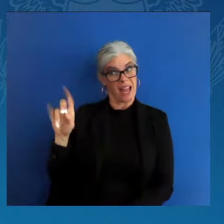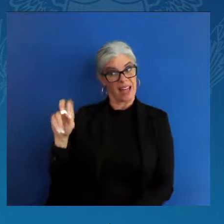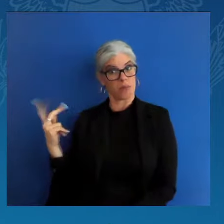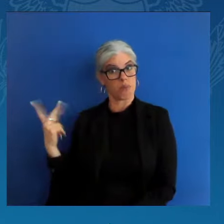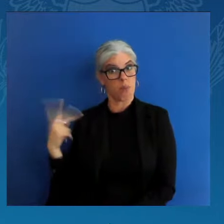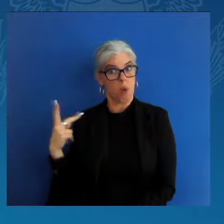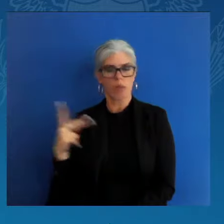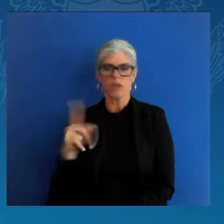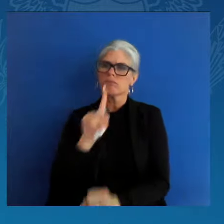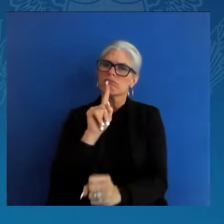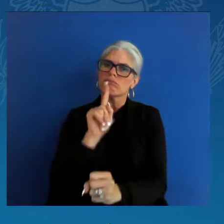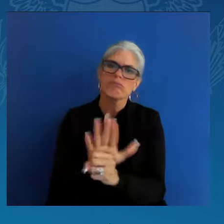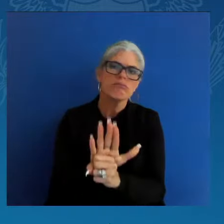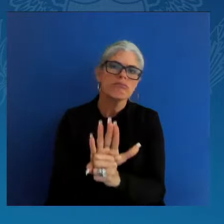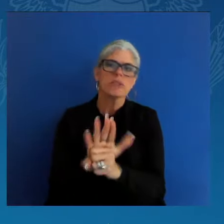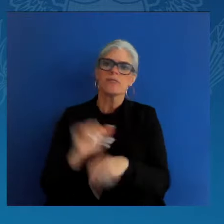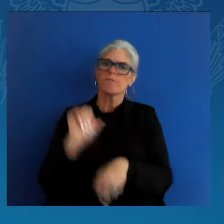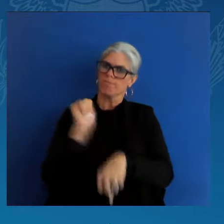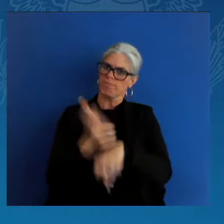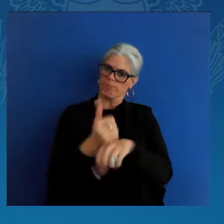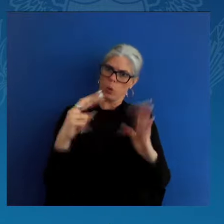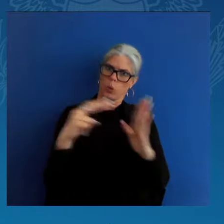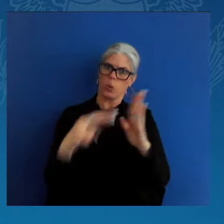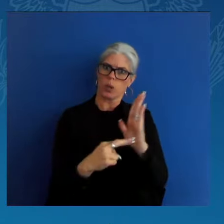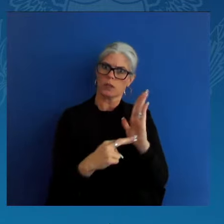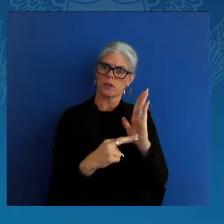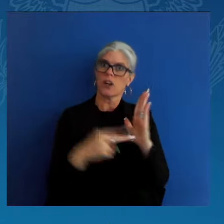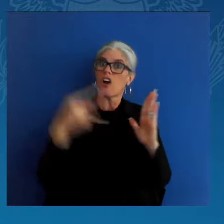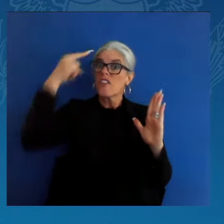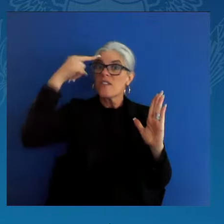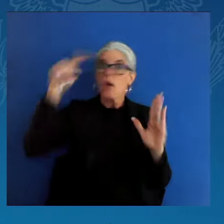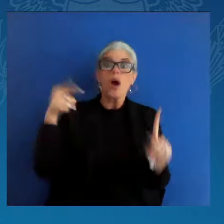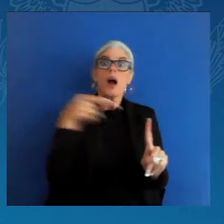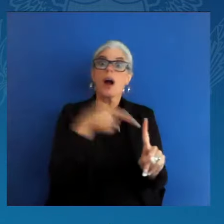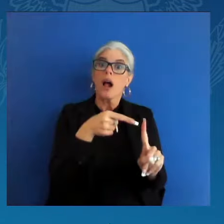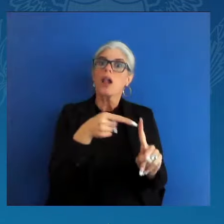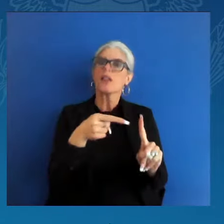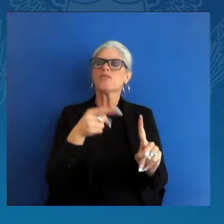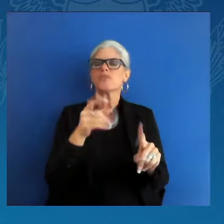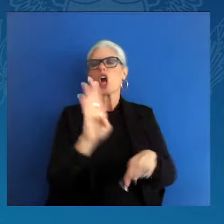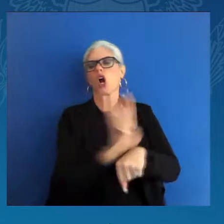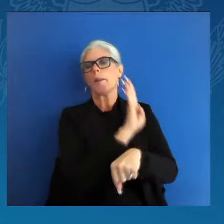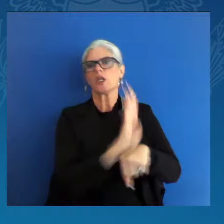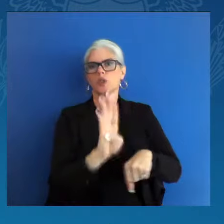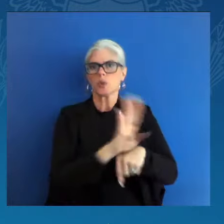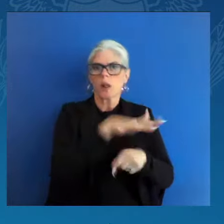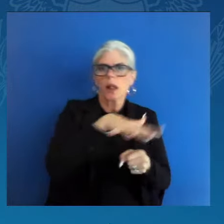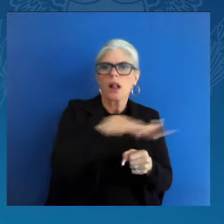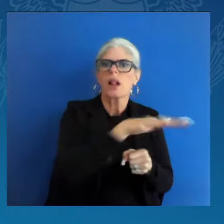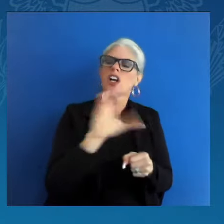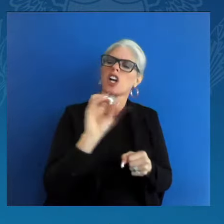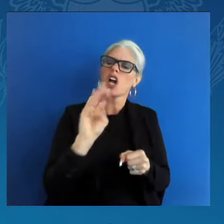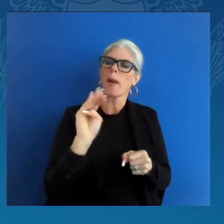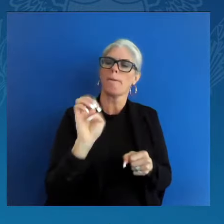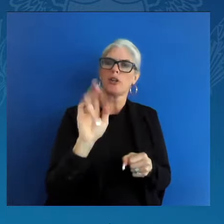that are strong enough to promote the safe and predictable use of space but flexible enough